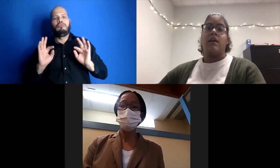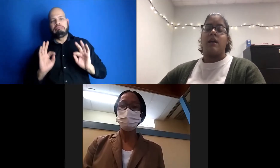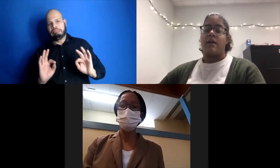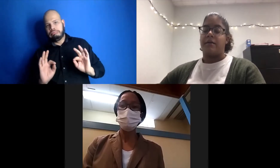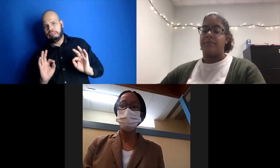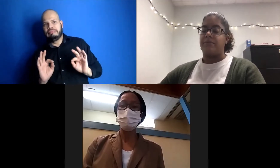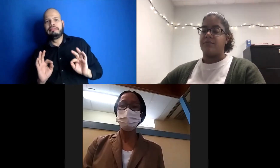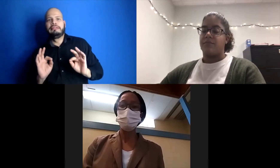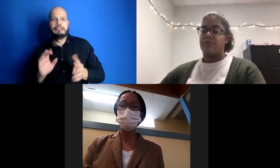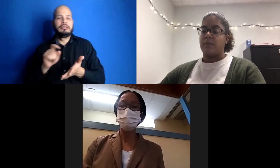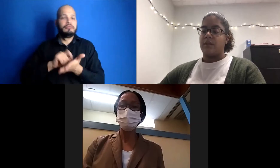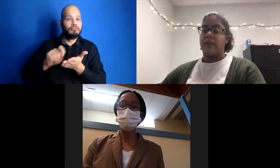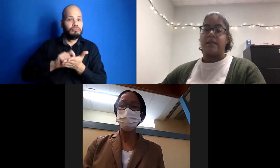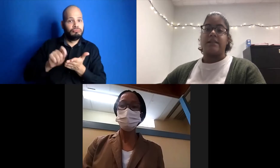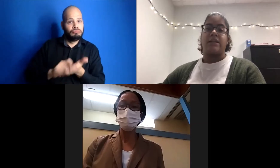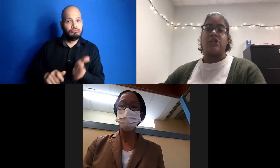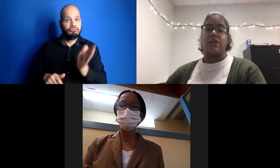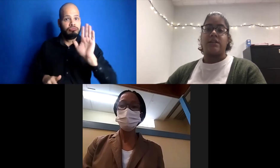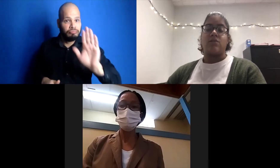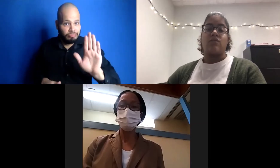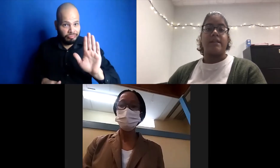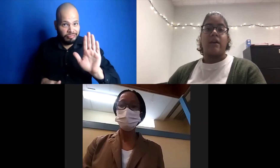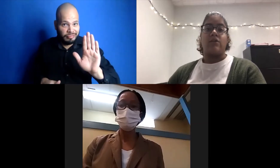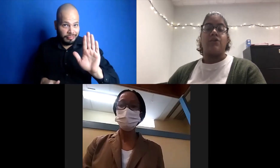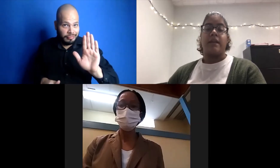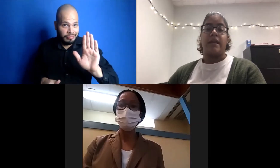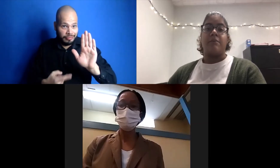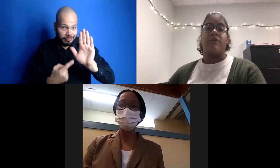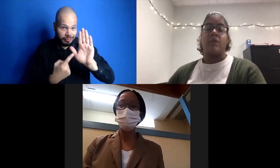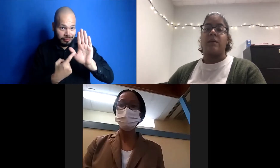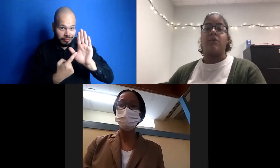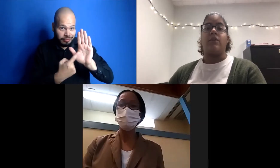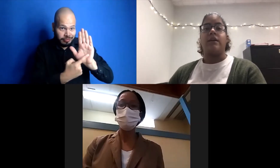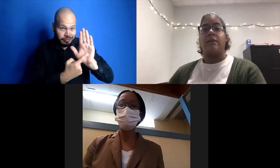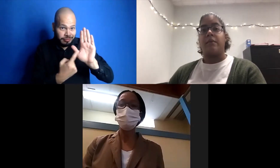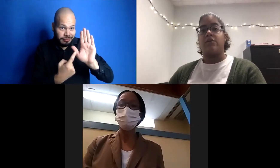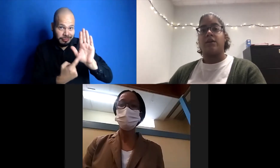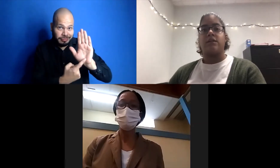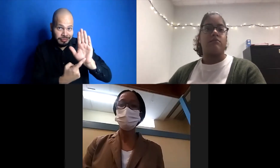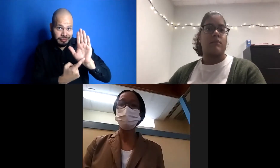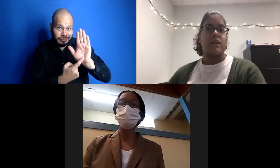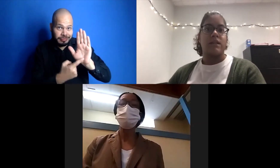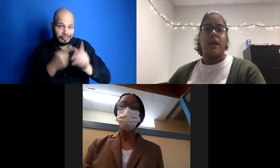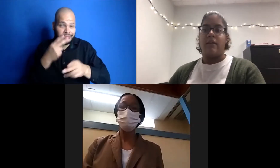um it's like just write down your name phone number and email address that's it and they